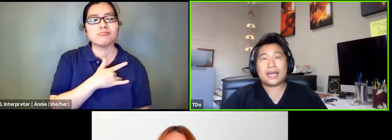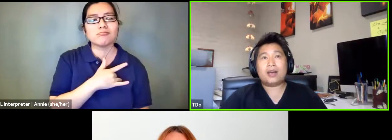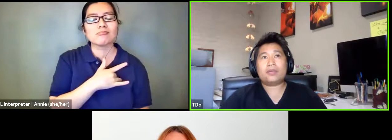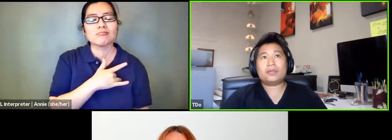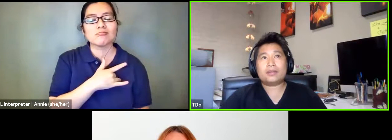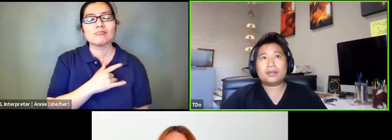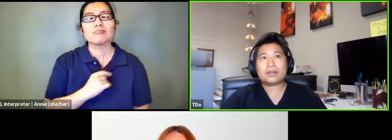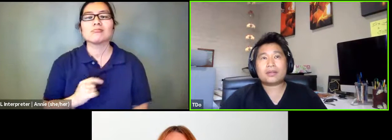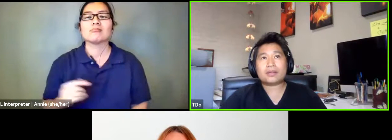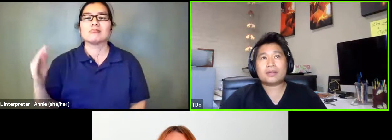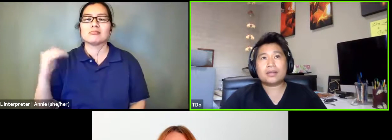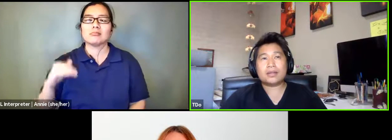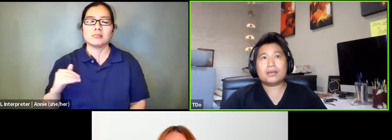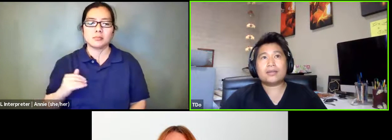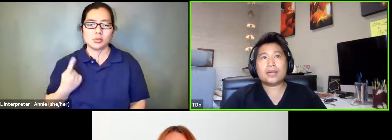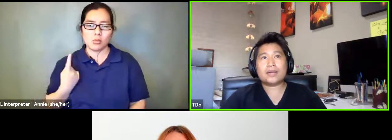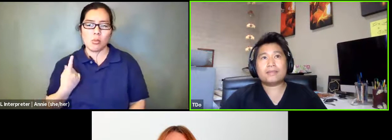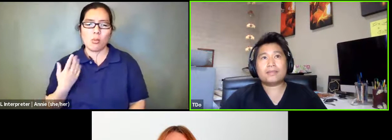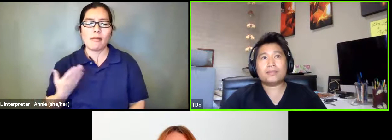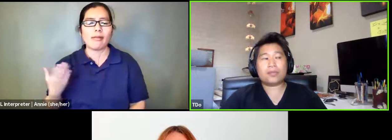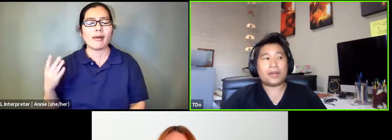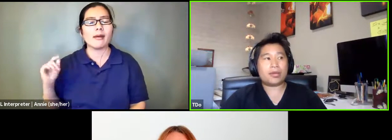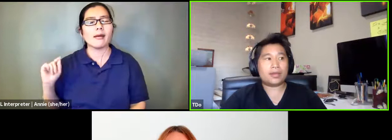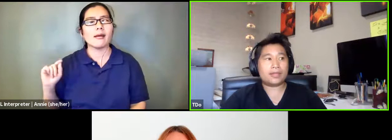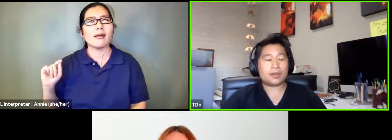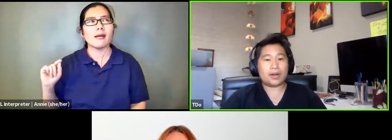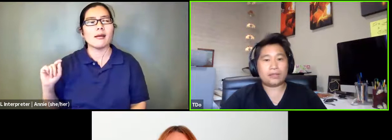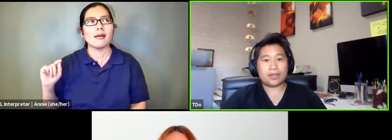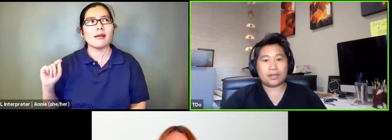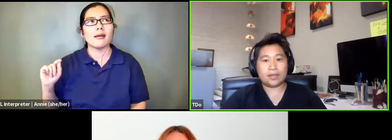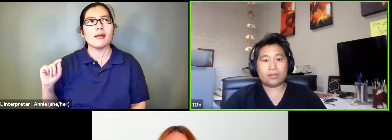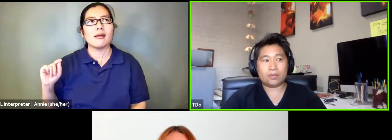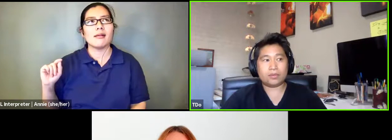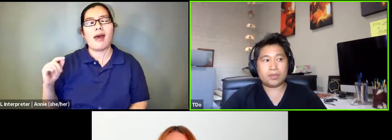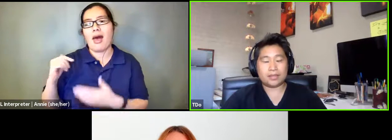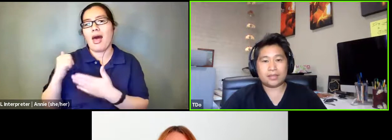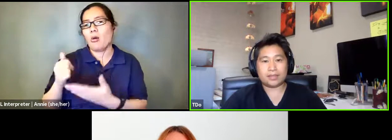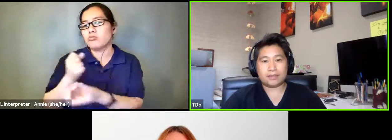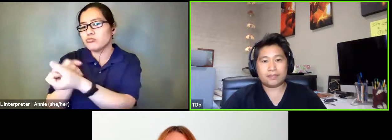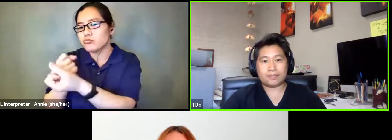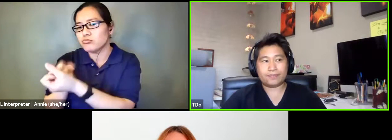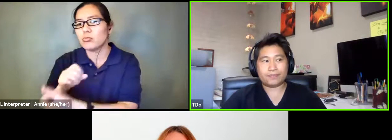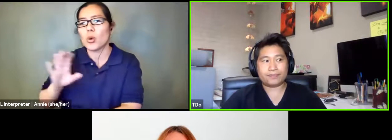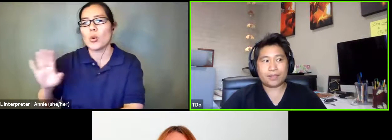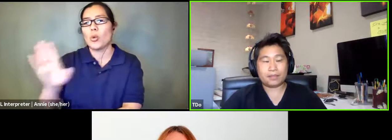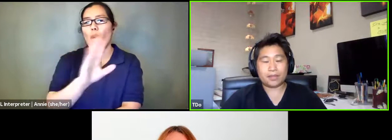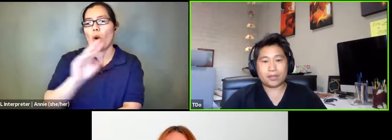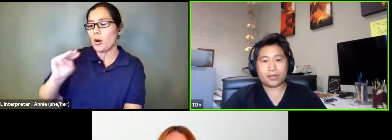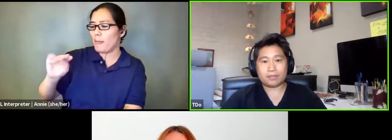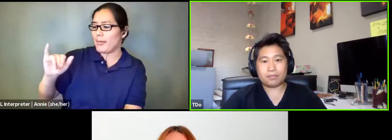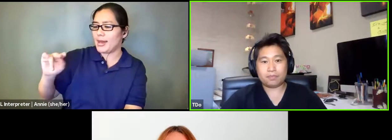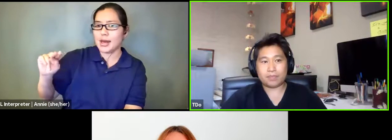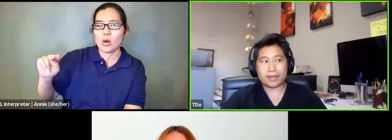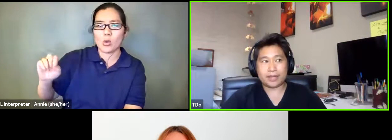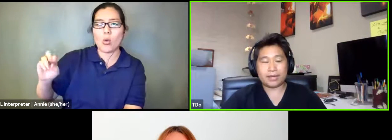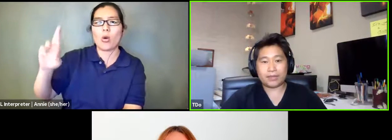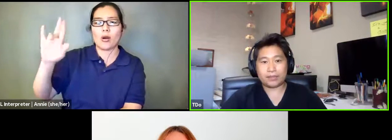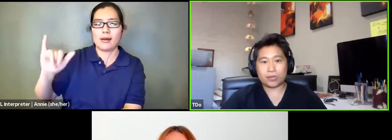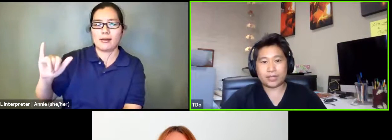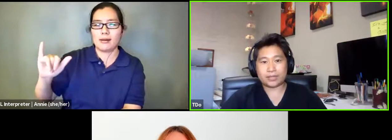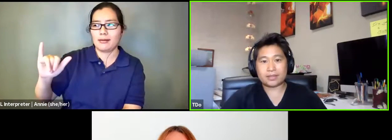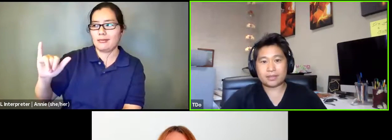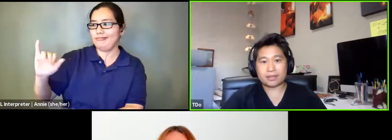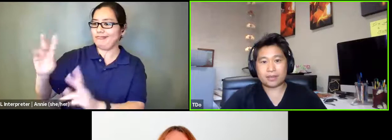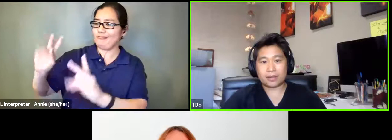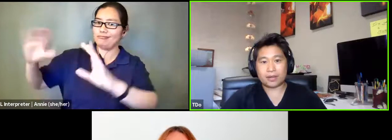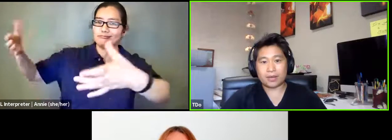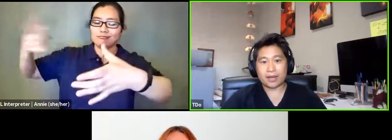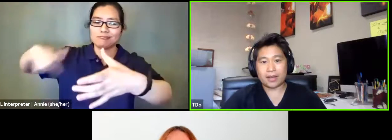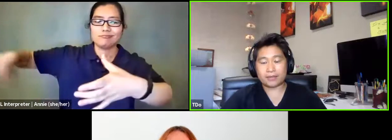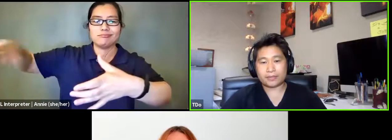to help your minority demographic, it would be to be curious and elevate voices on their behalf.